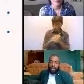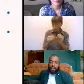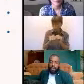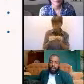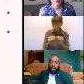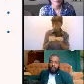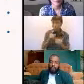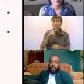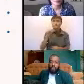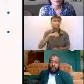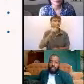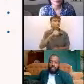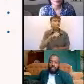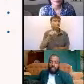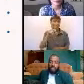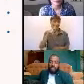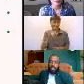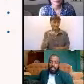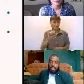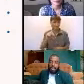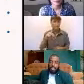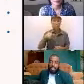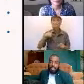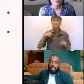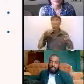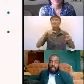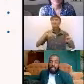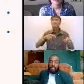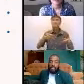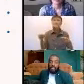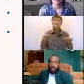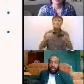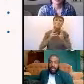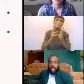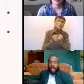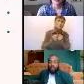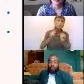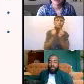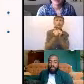I think when I've gone to do facilitations around anti-racism with certain groups, the,